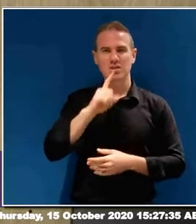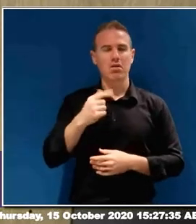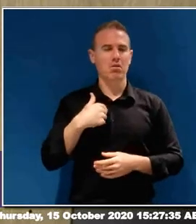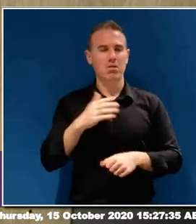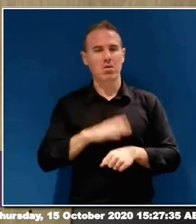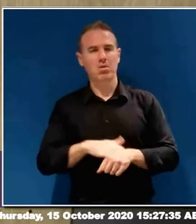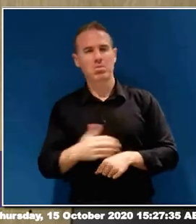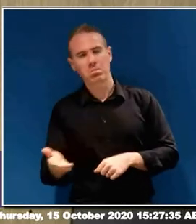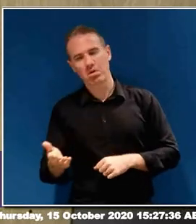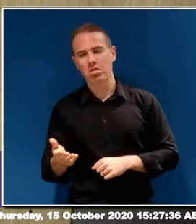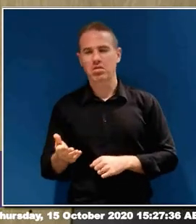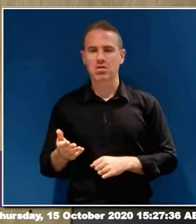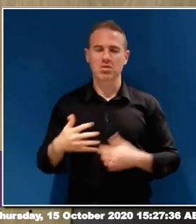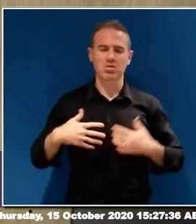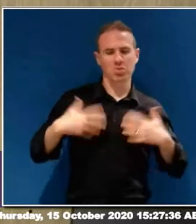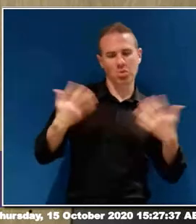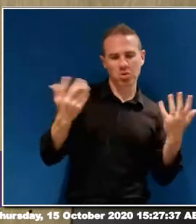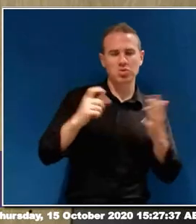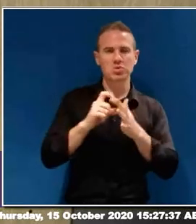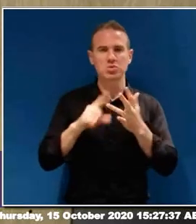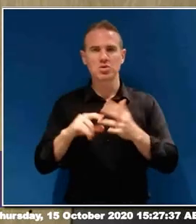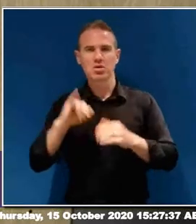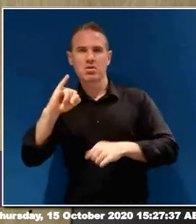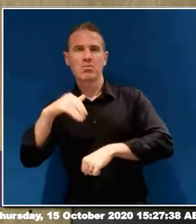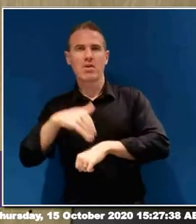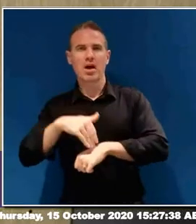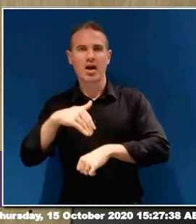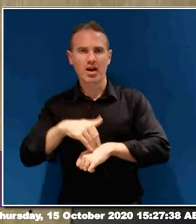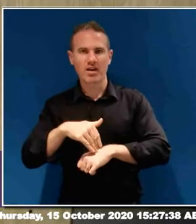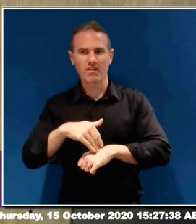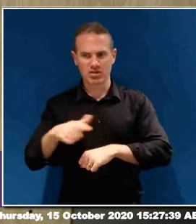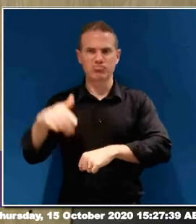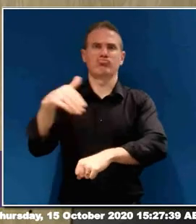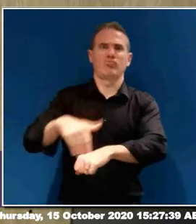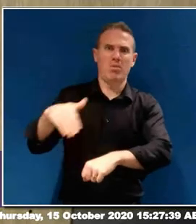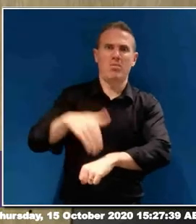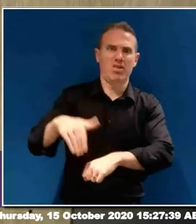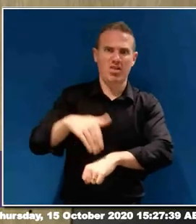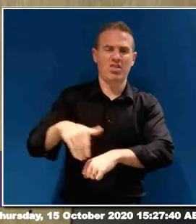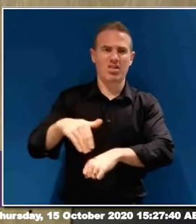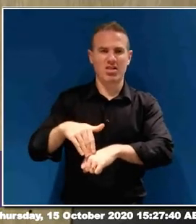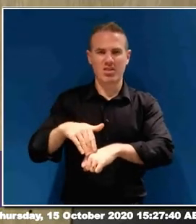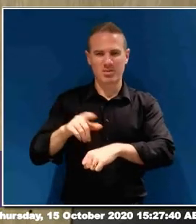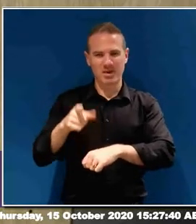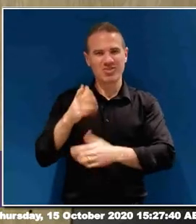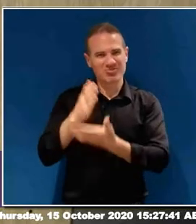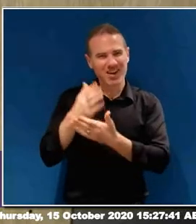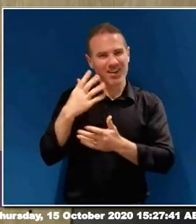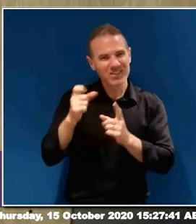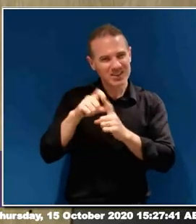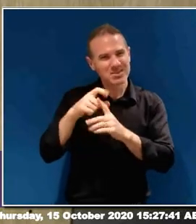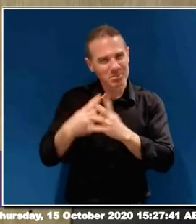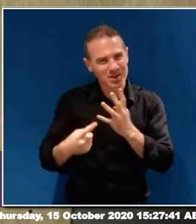of trouble for things like not following instructions, or not doing their work.